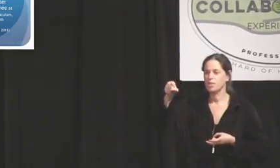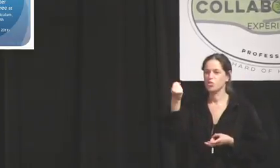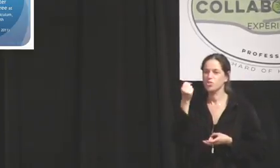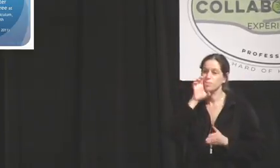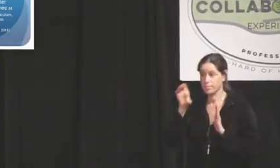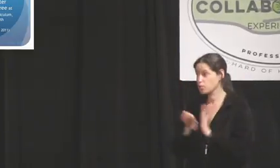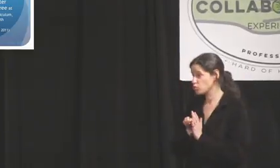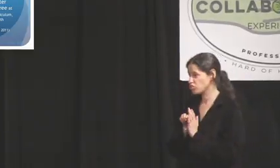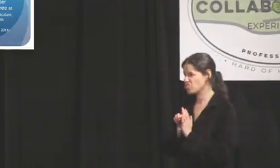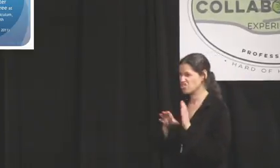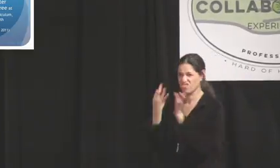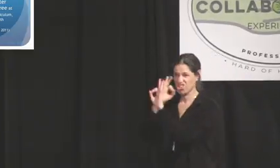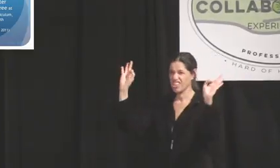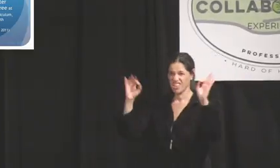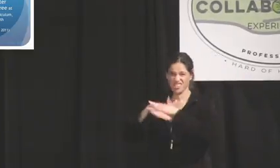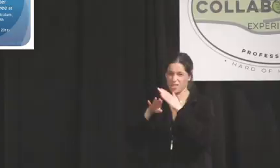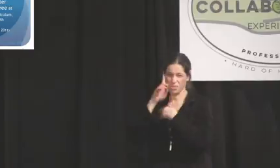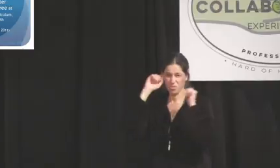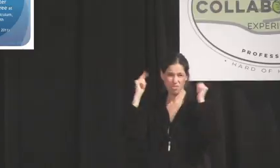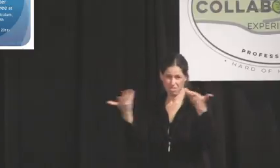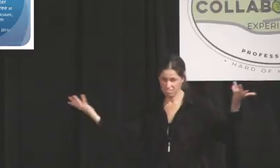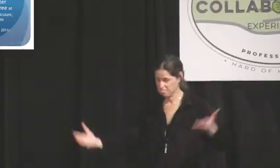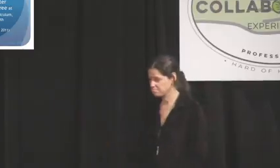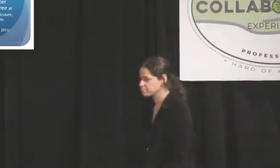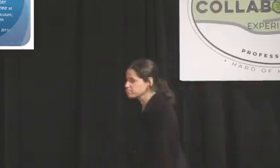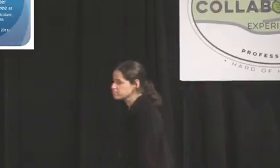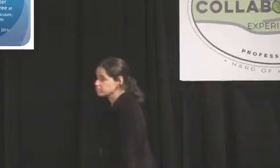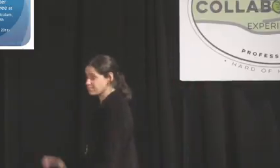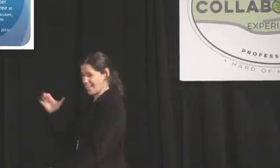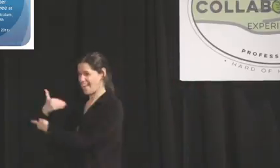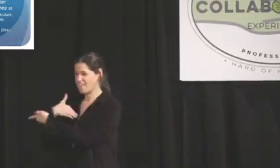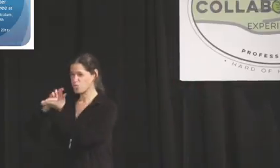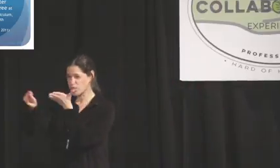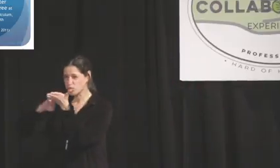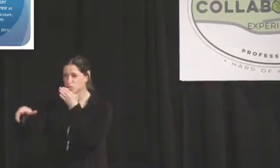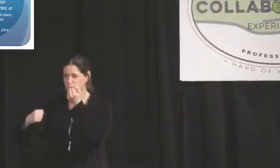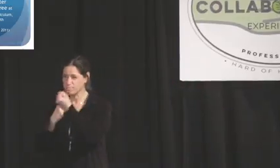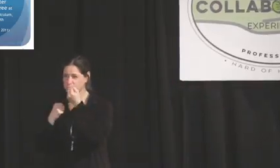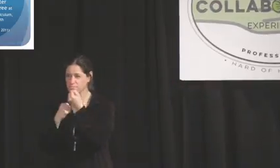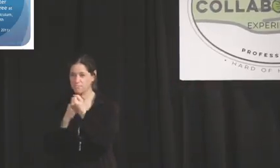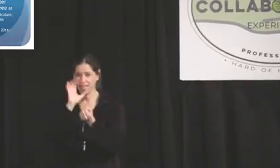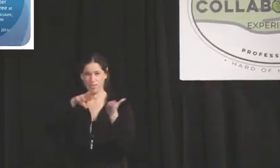that we call “Peter's Picture.” It's a free series online for anybody.